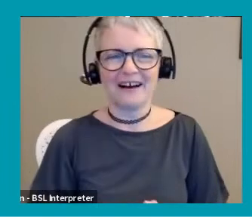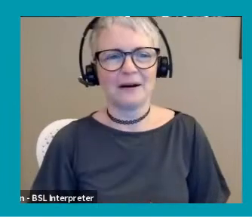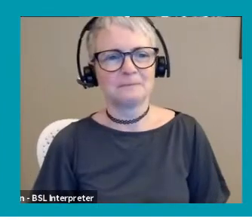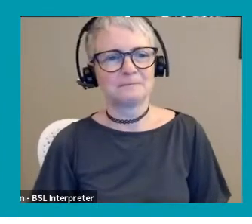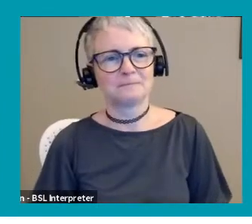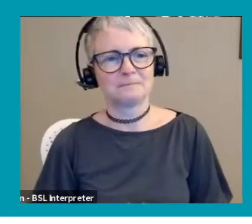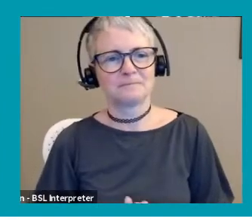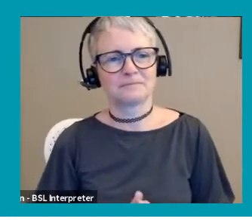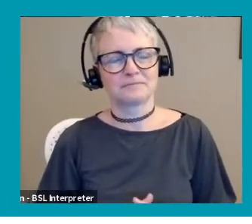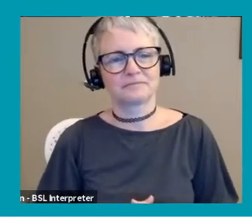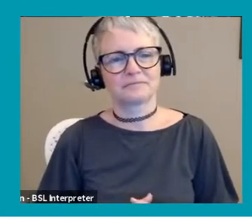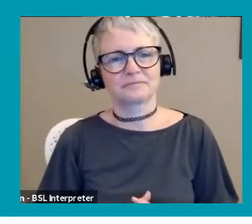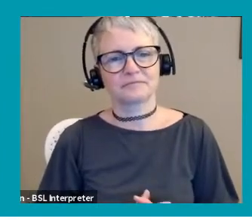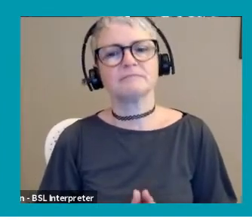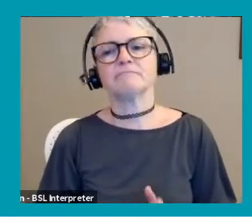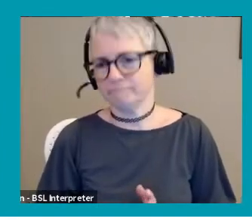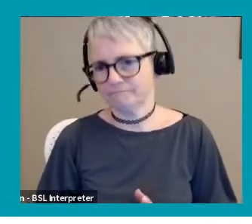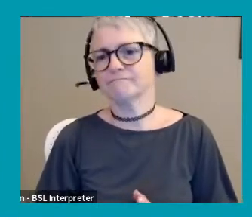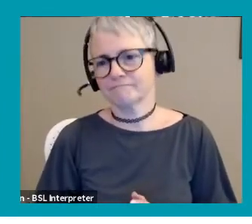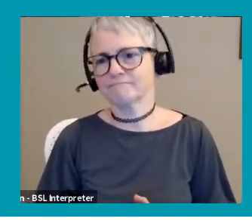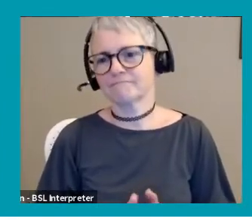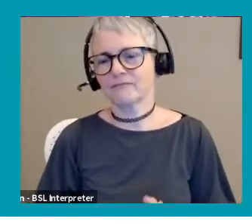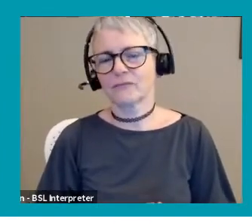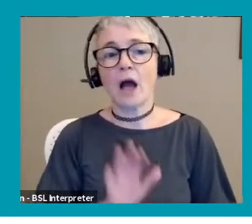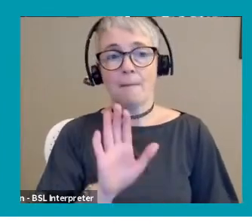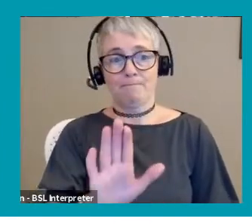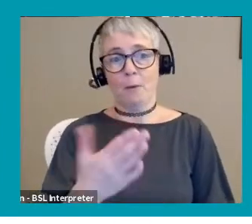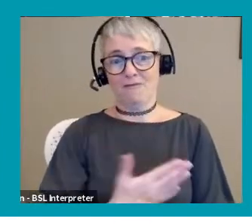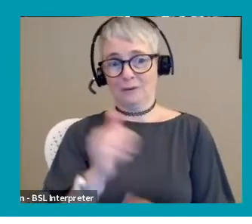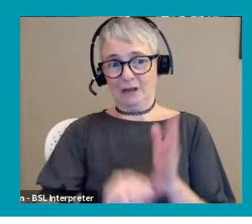Before we go on to this slide,